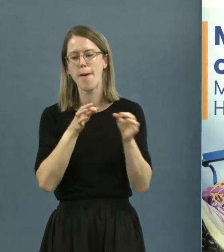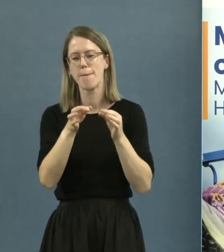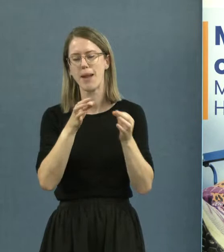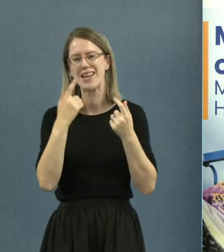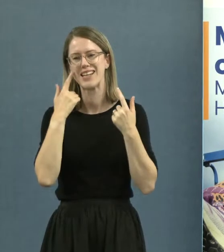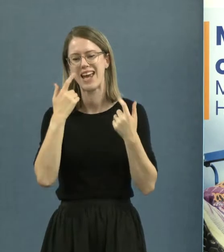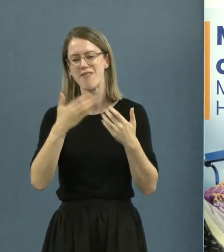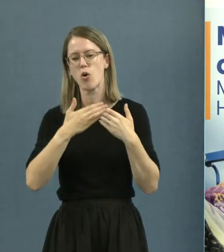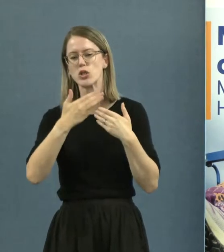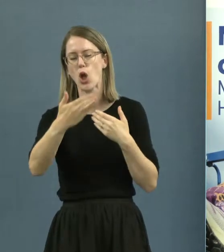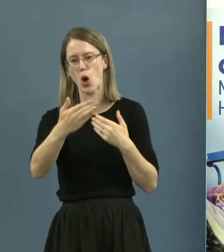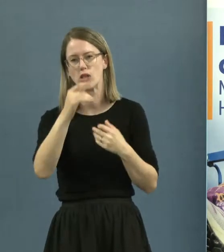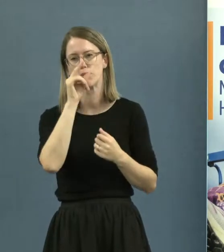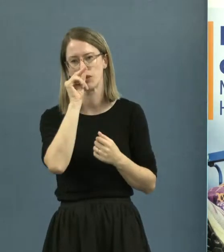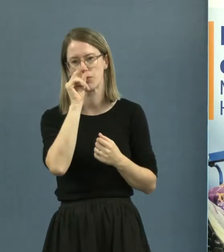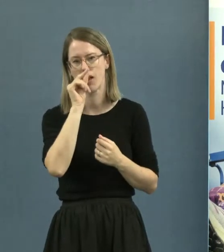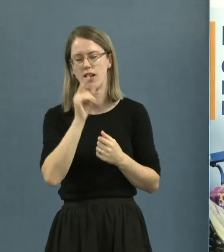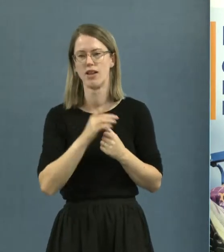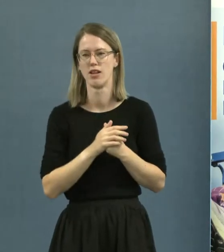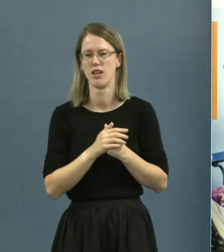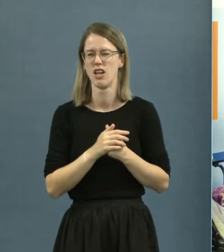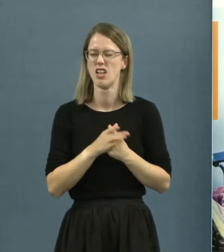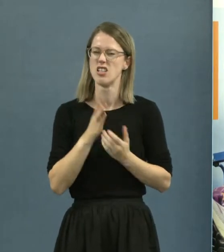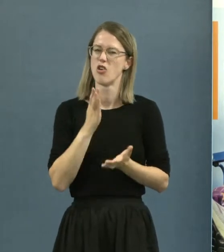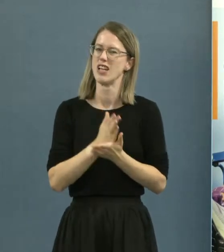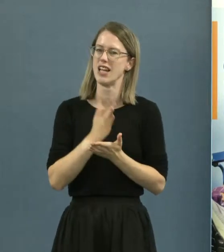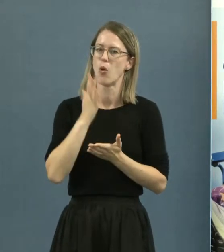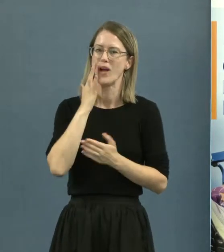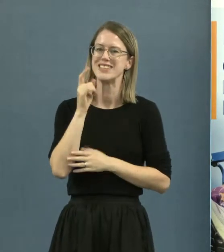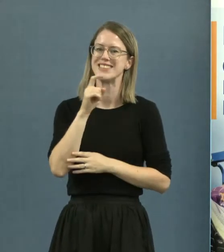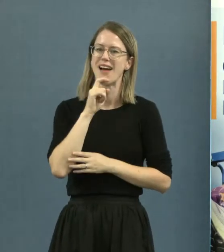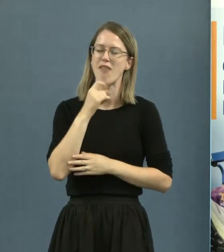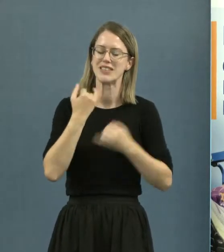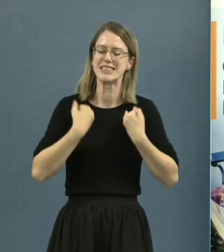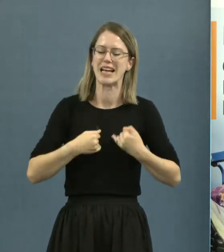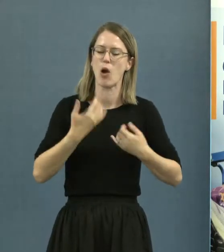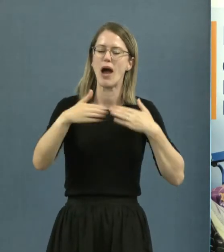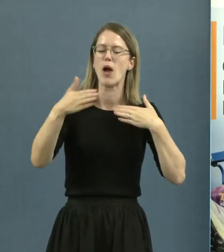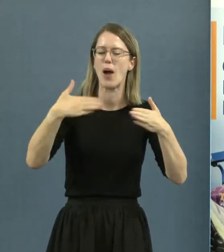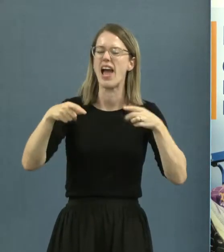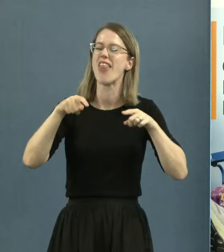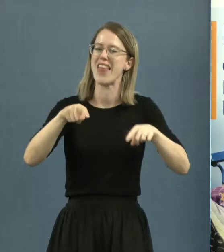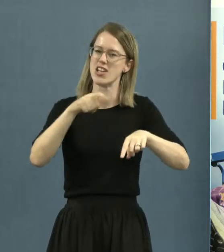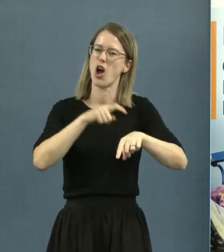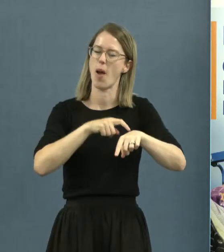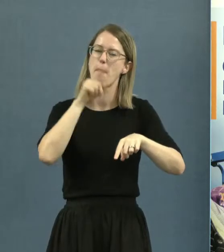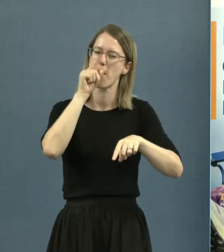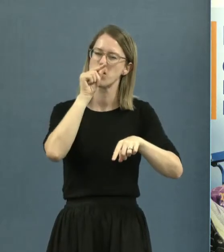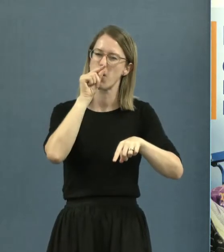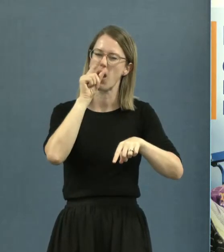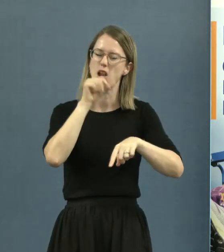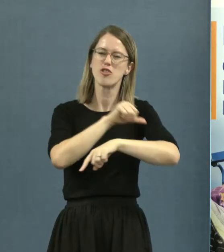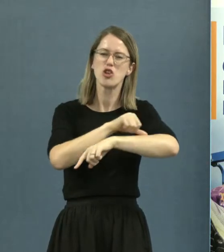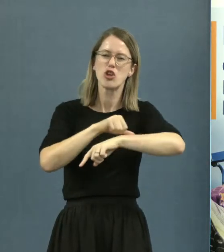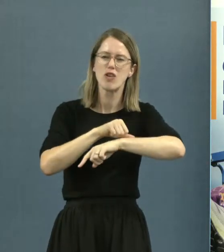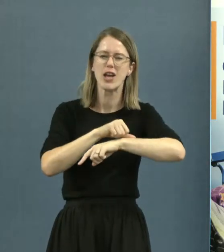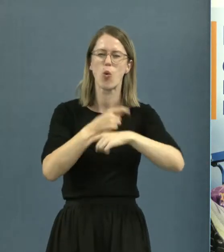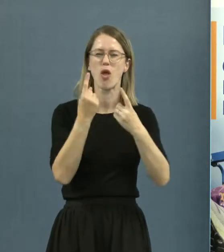as long as possible, and it's really when work force issues